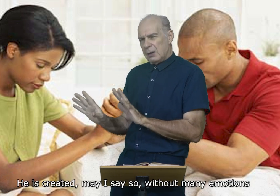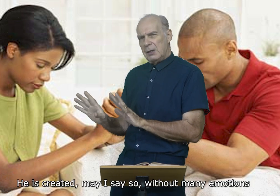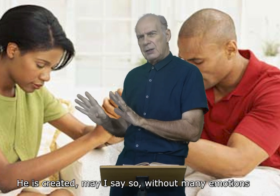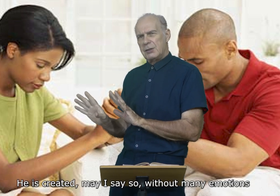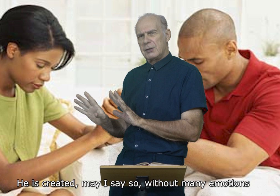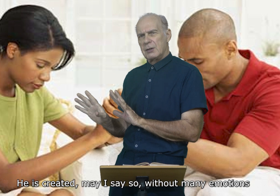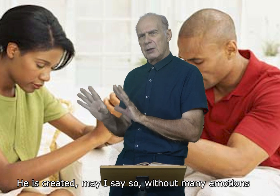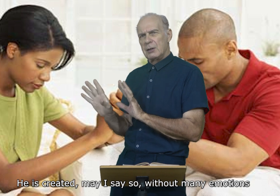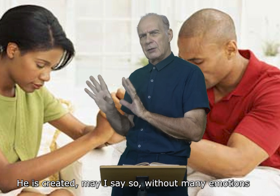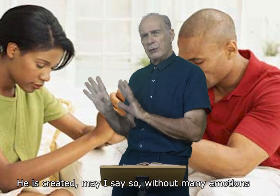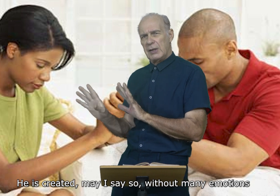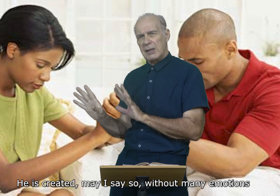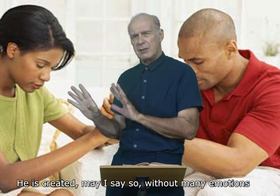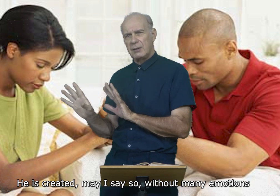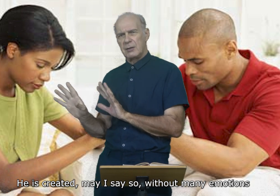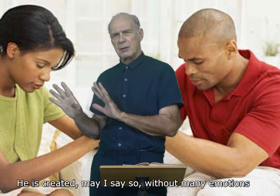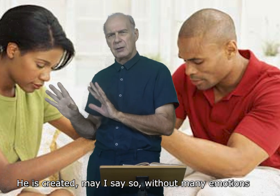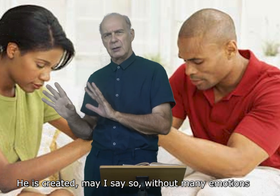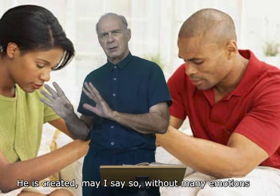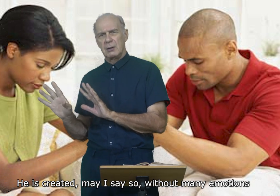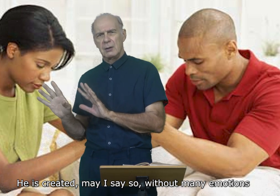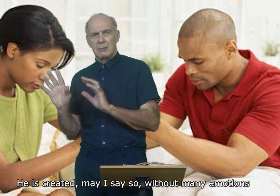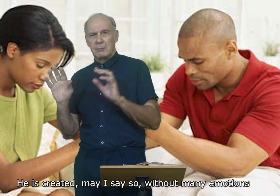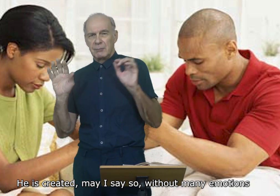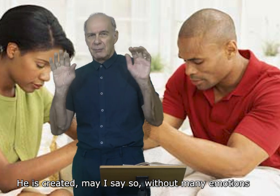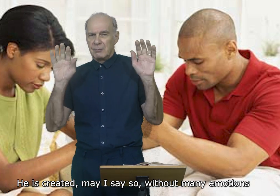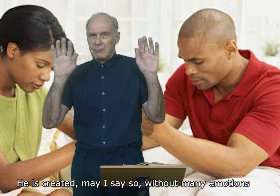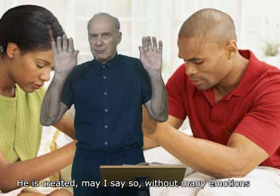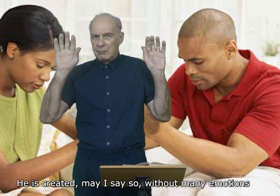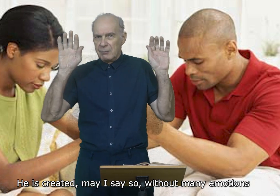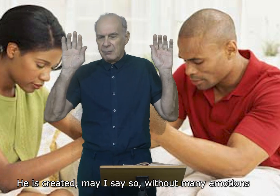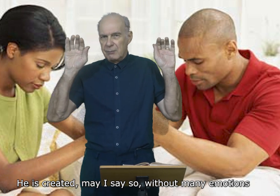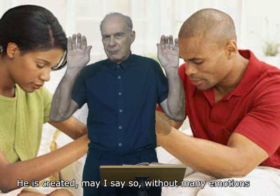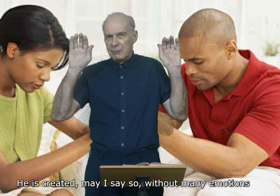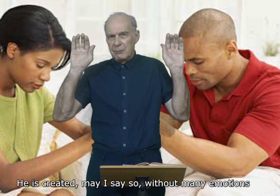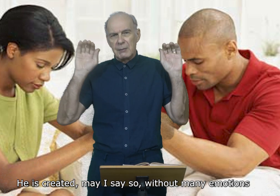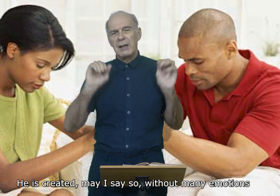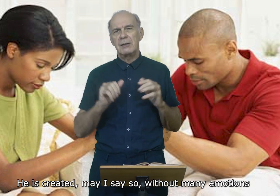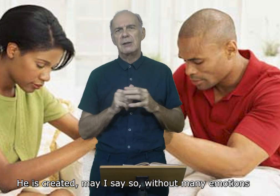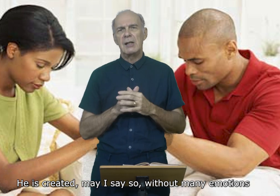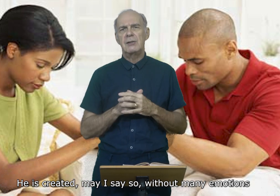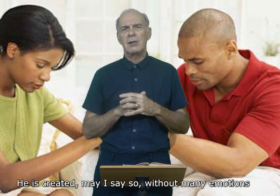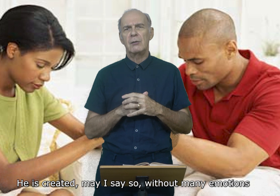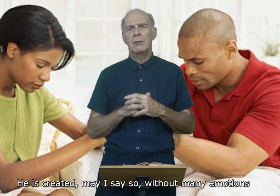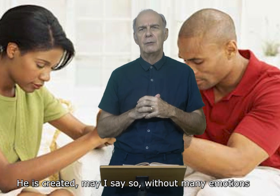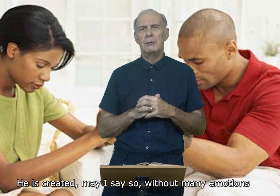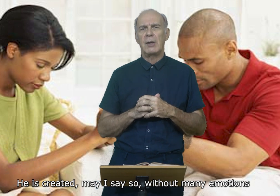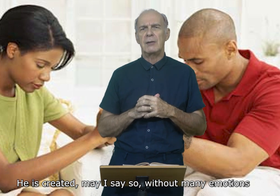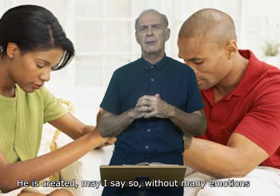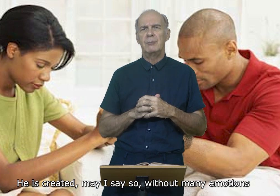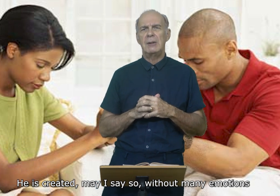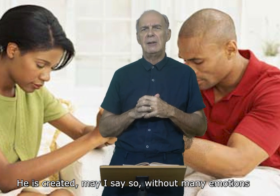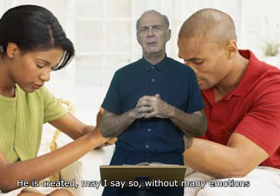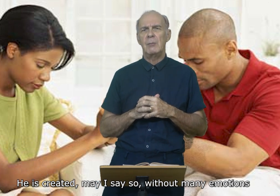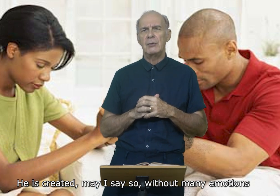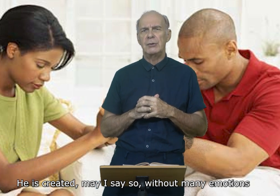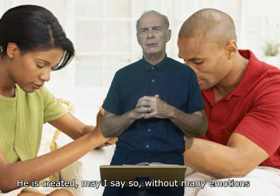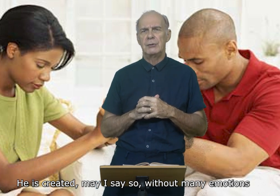He is created, may I say so, without many emotions